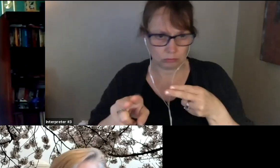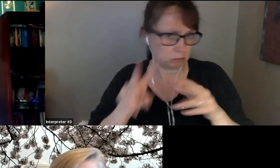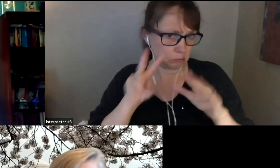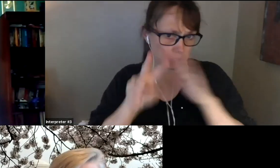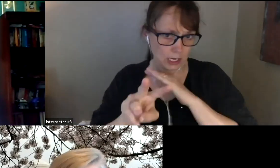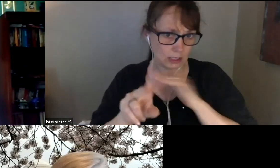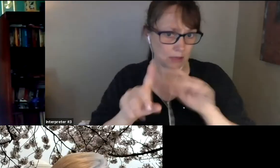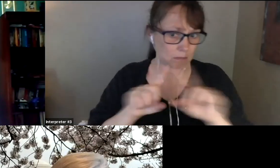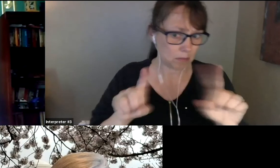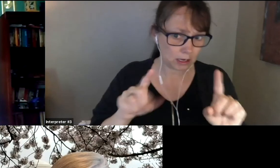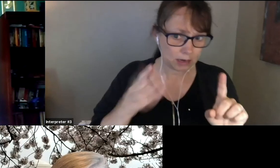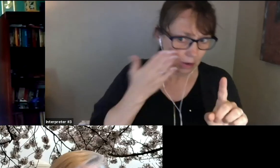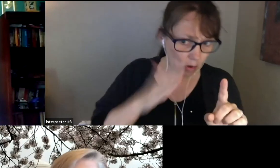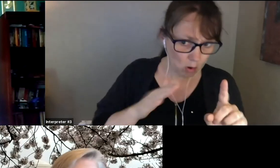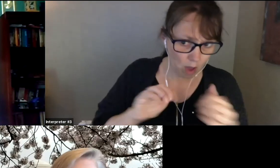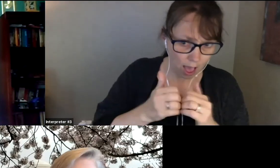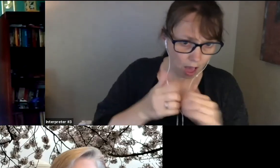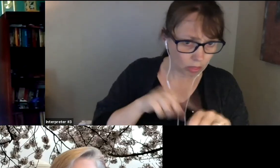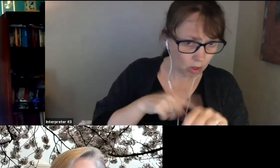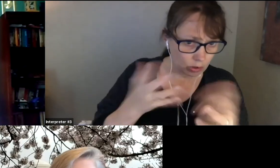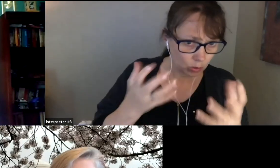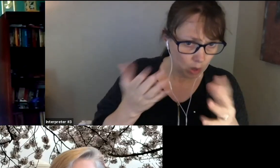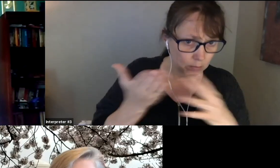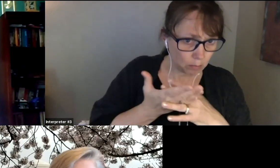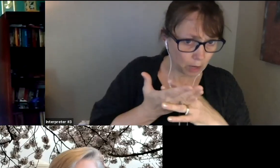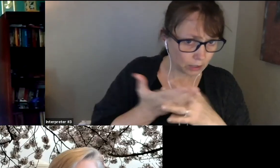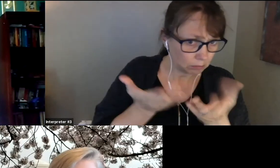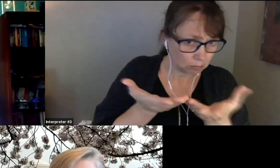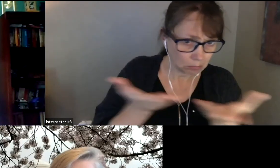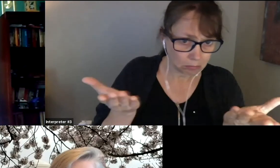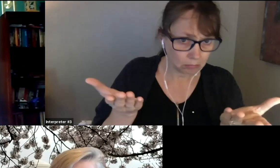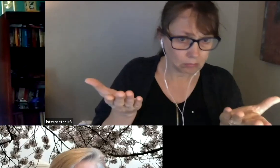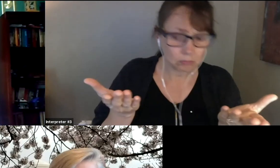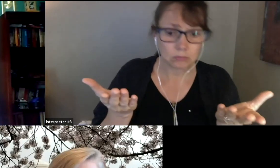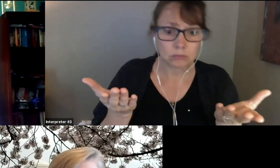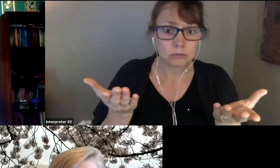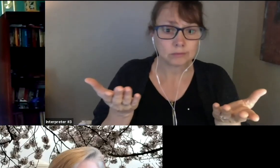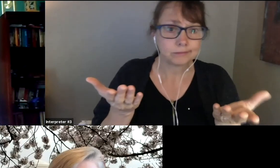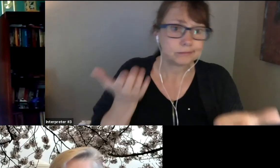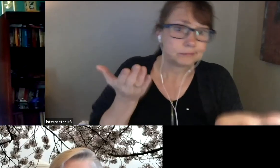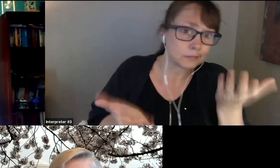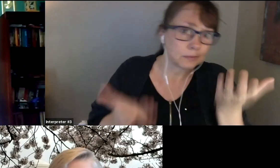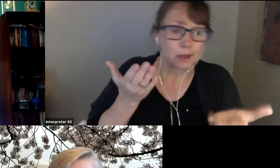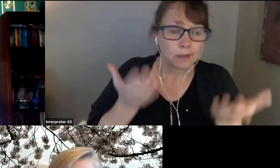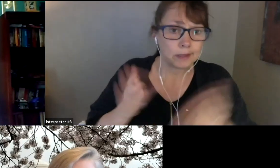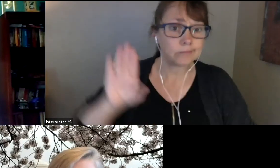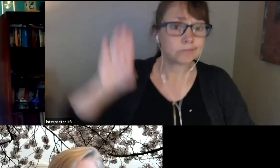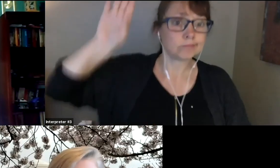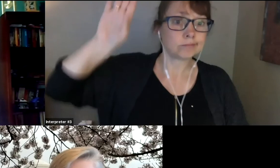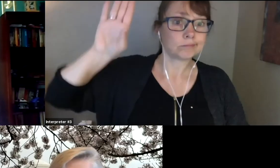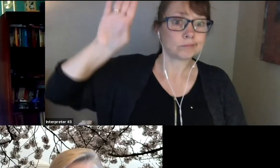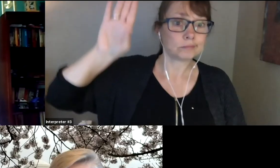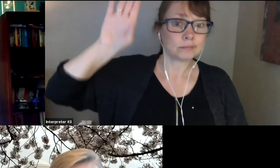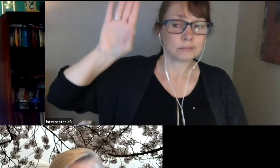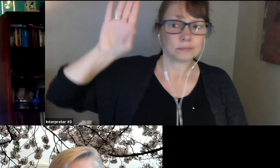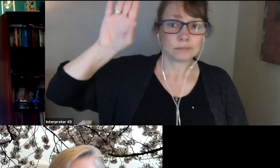people would like to have. Why don’t you just speak up? We can take a full hour, we